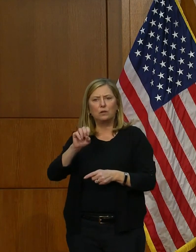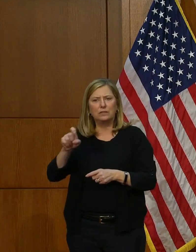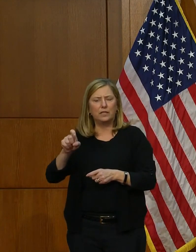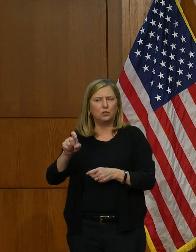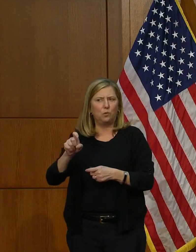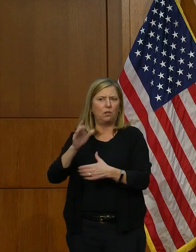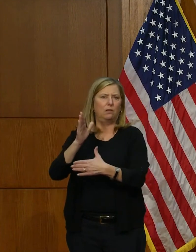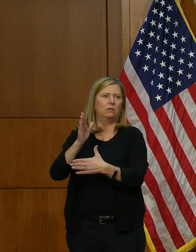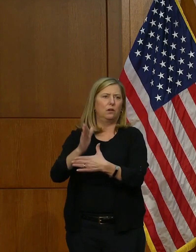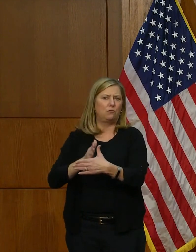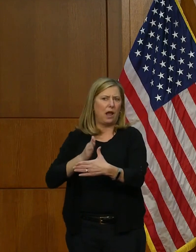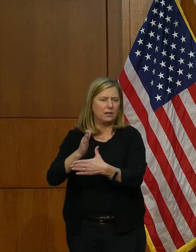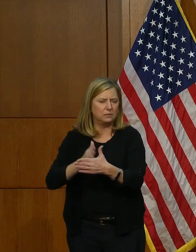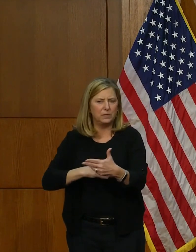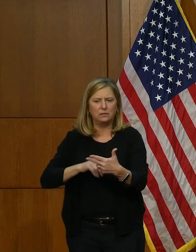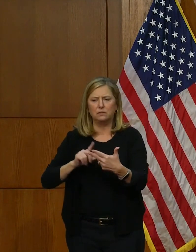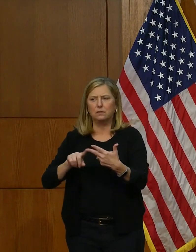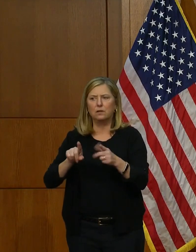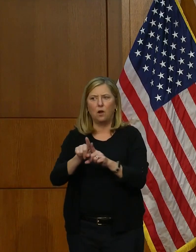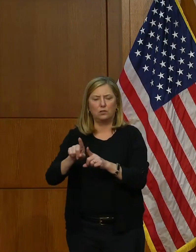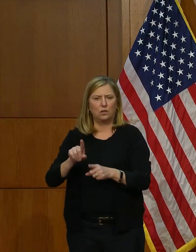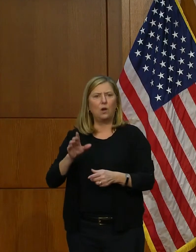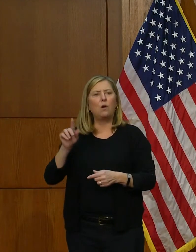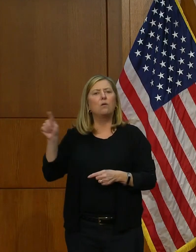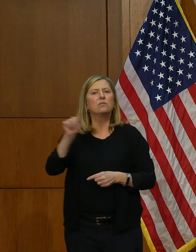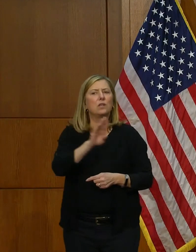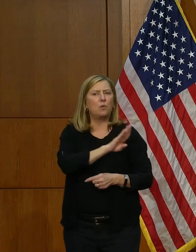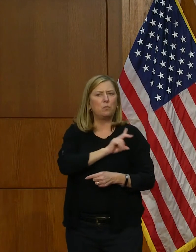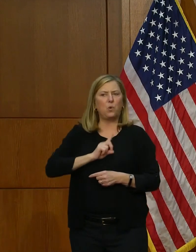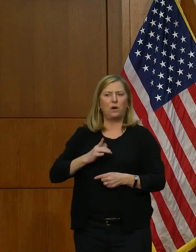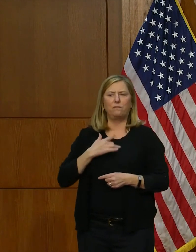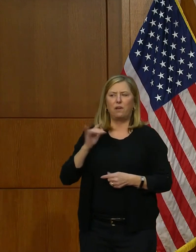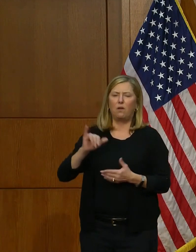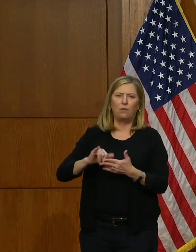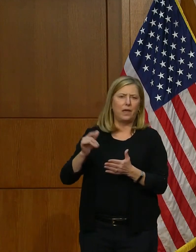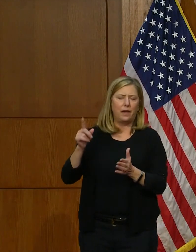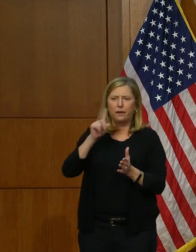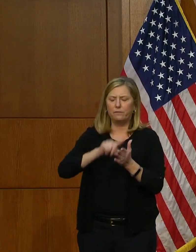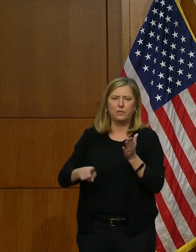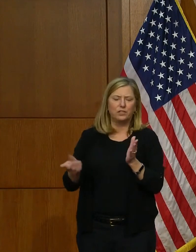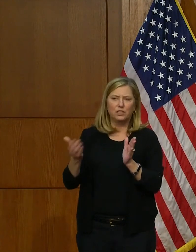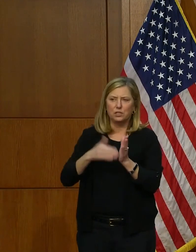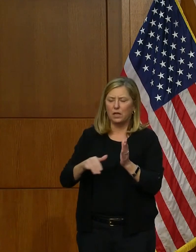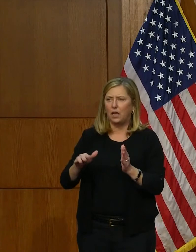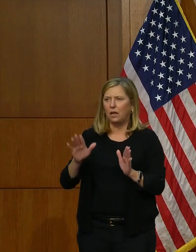SEXUAL HARASSMENT, AND THEN IT ALSO REPORTED THAT SORT SOME